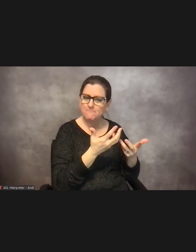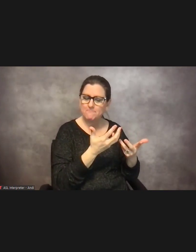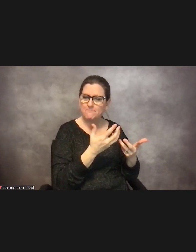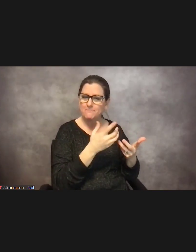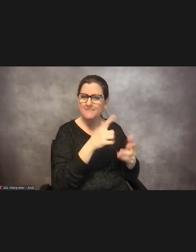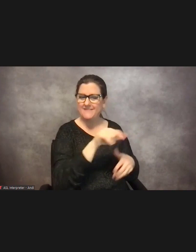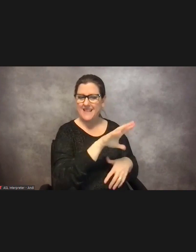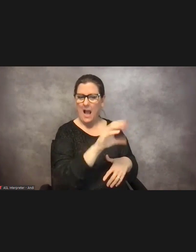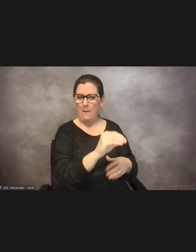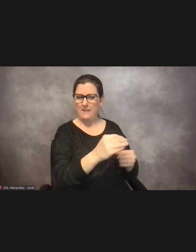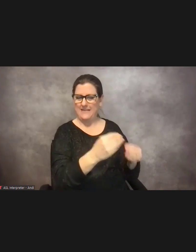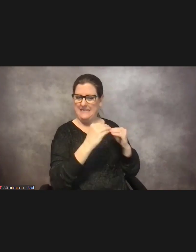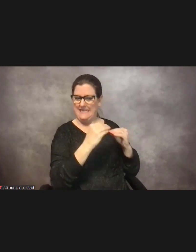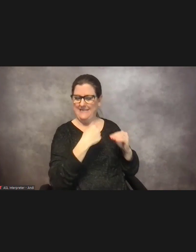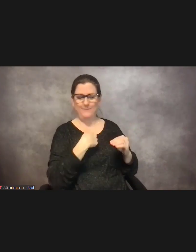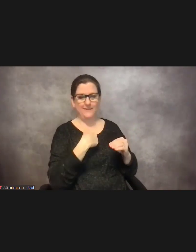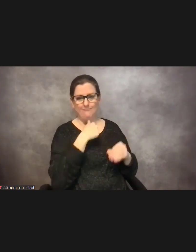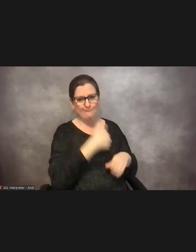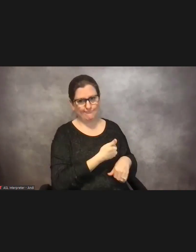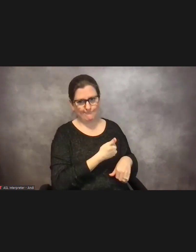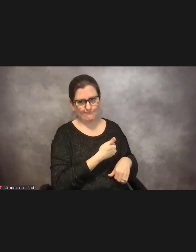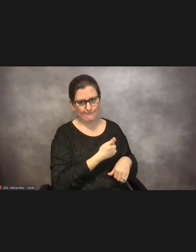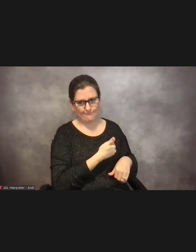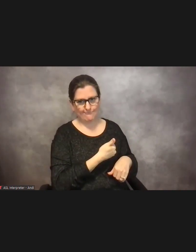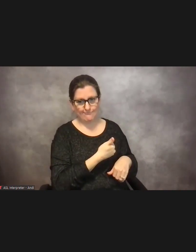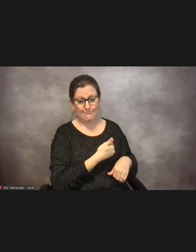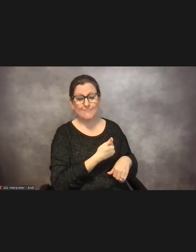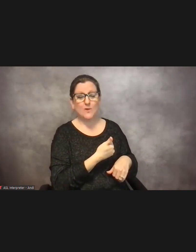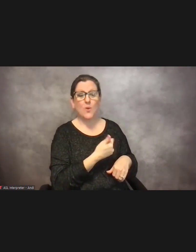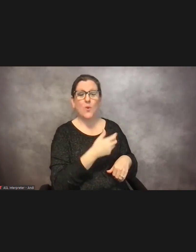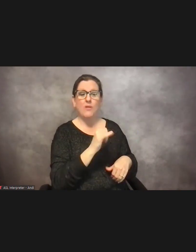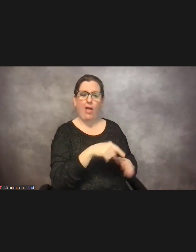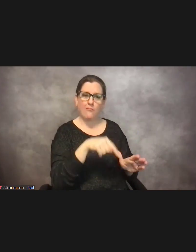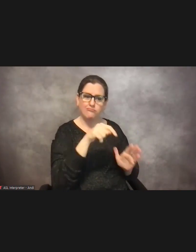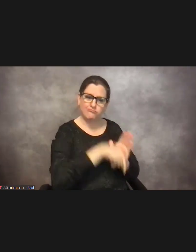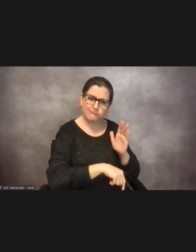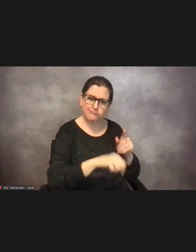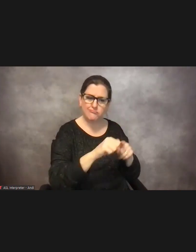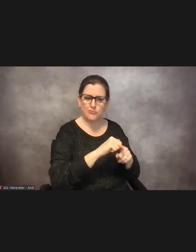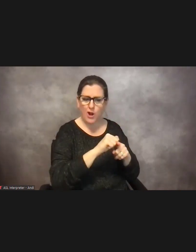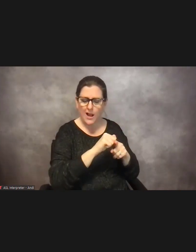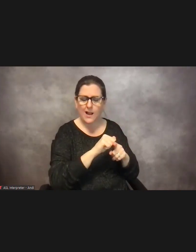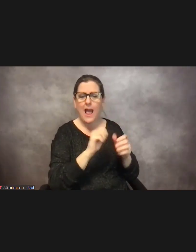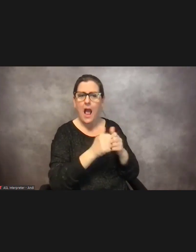from the vendor and, so, that training to help you get acquainted